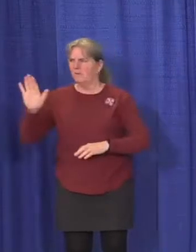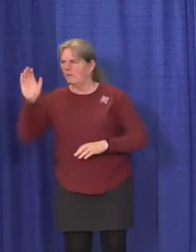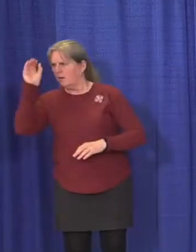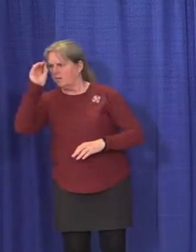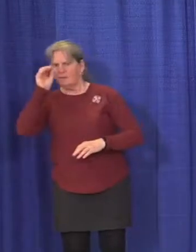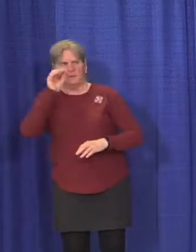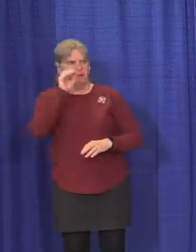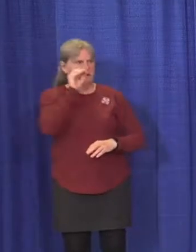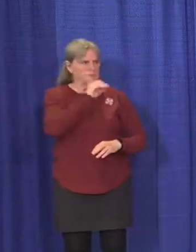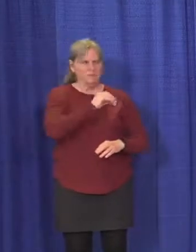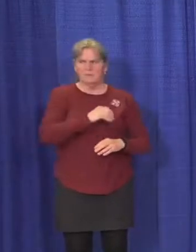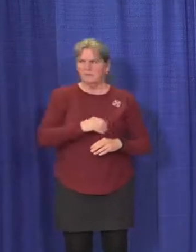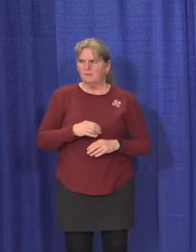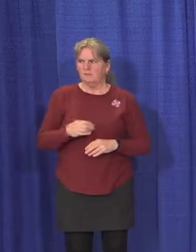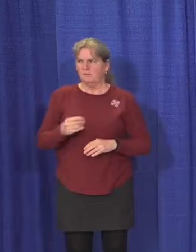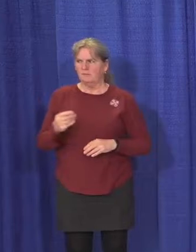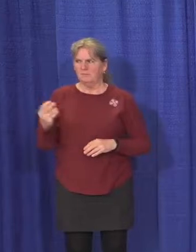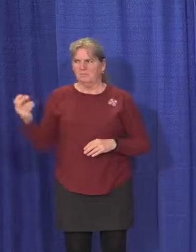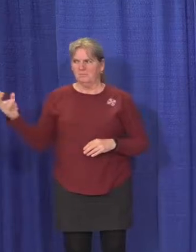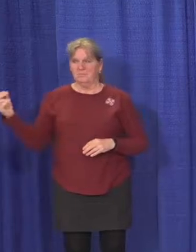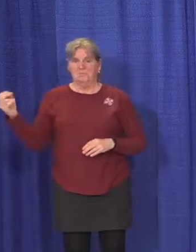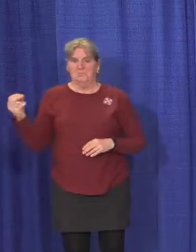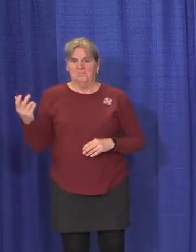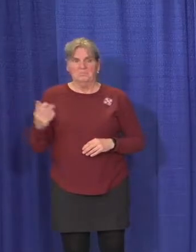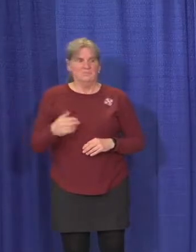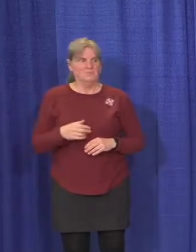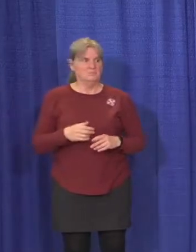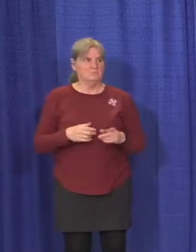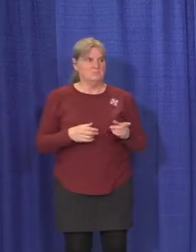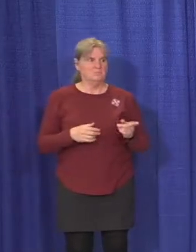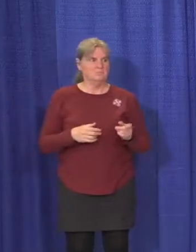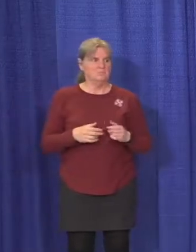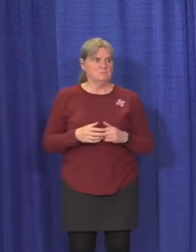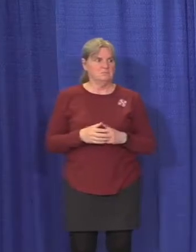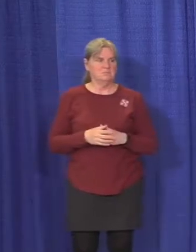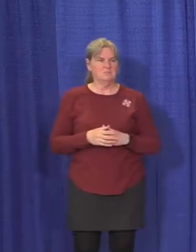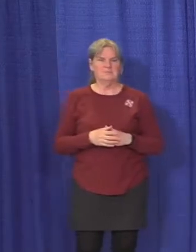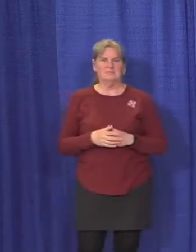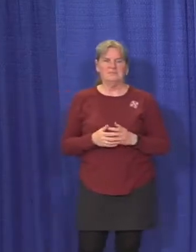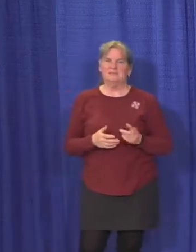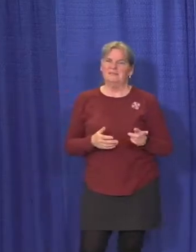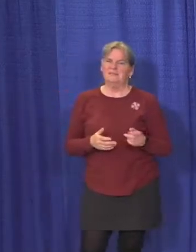get the vaccine. Any thoughts.